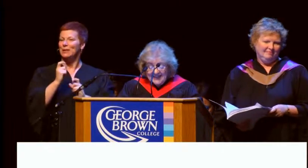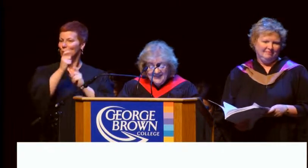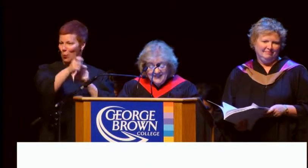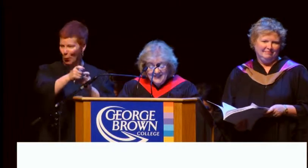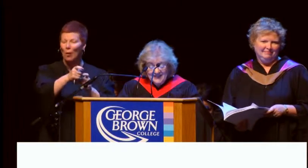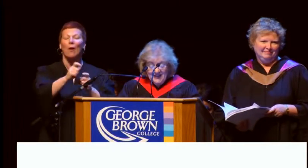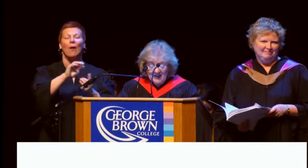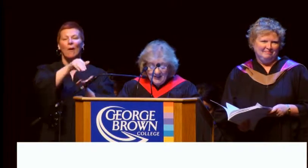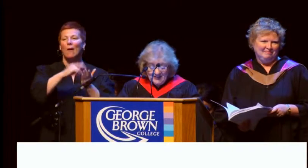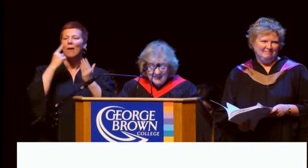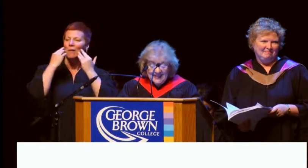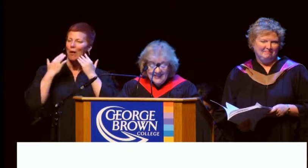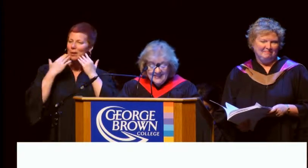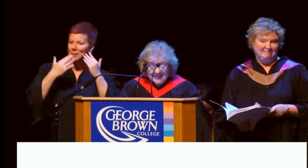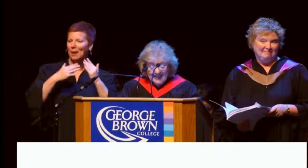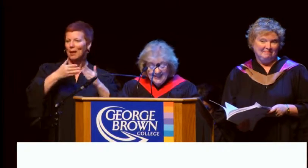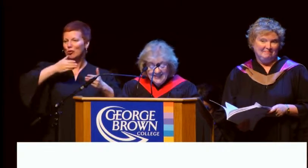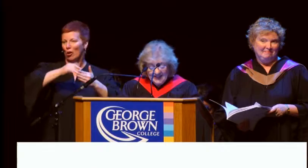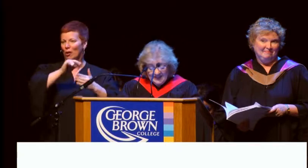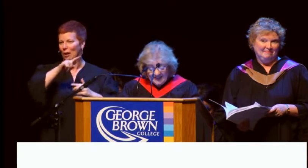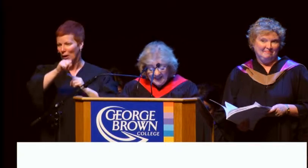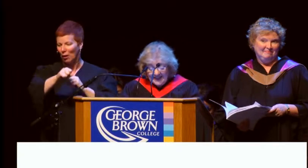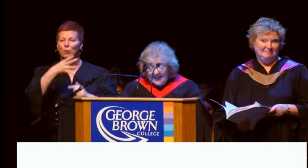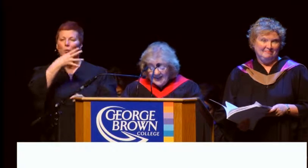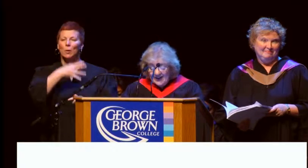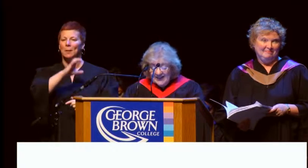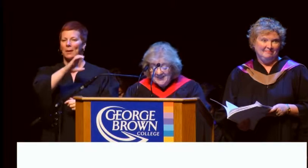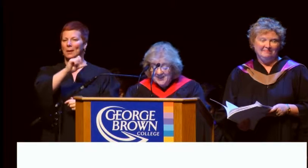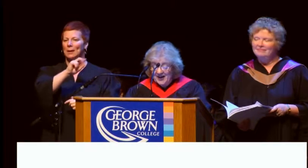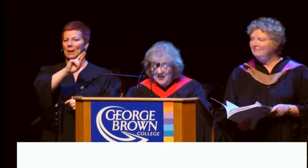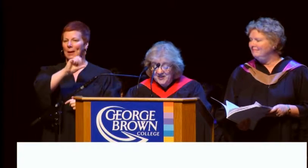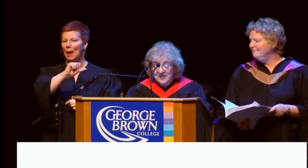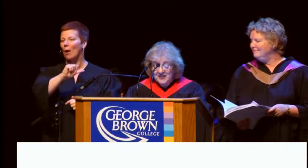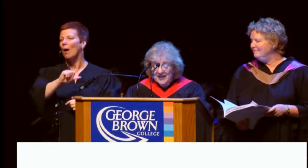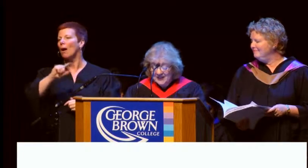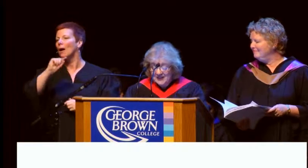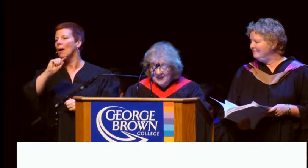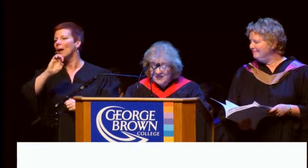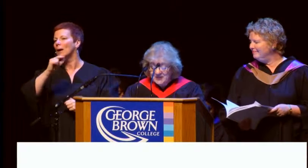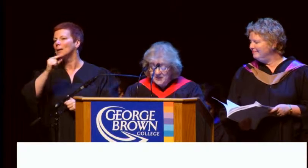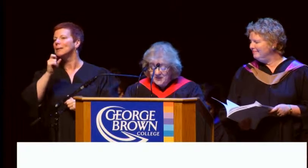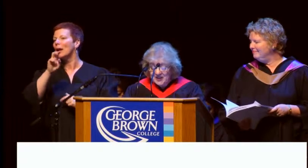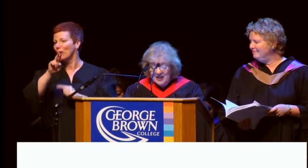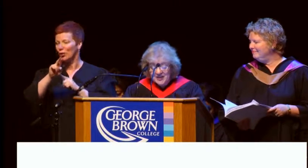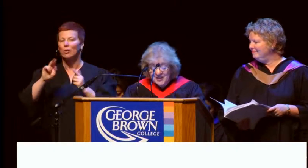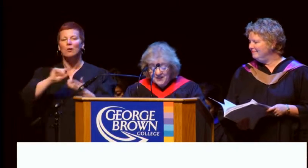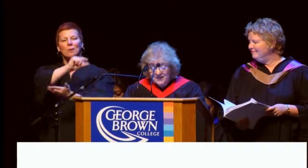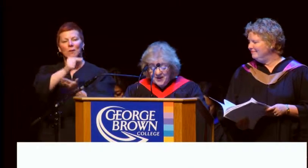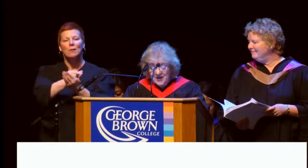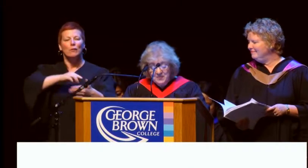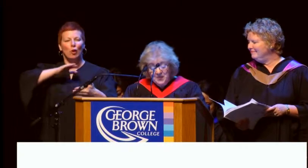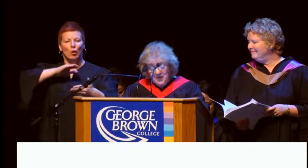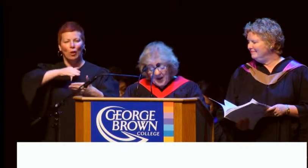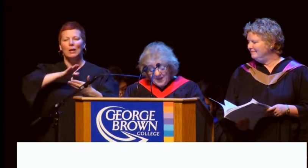AND CULINARY ARTS IS CARA TEGLER. CARA IS A GRADUATE OF THE CULINARY SKILLS, CHEF TRAINING PROGRAM